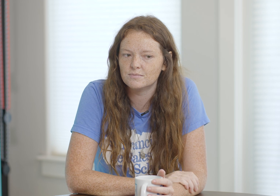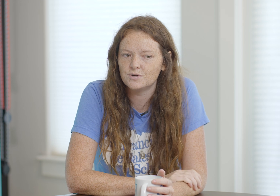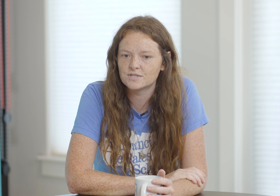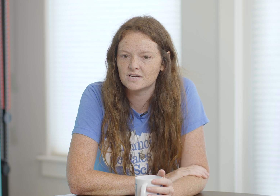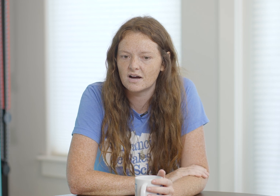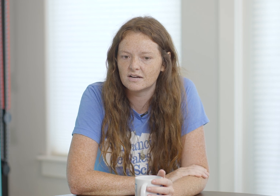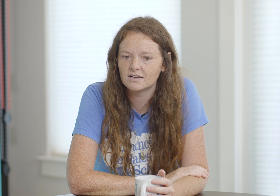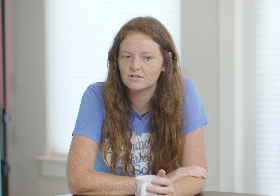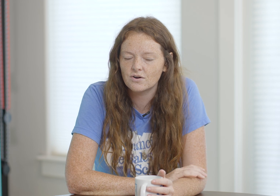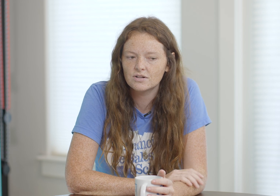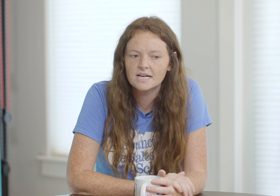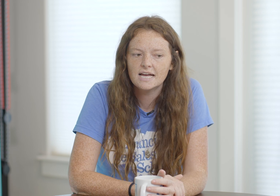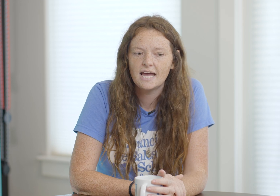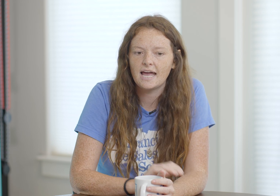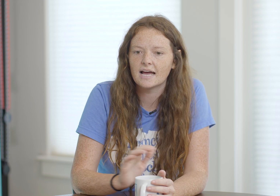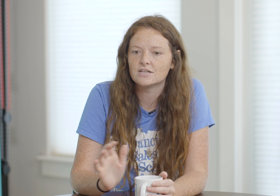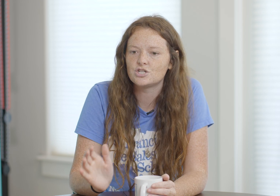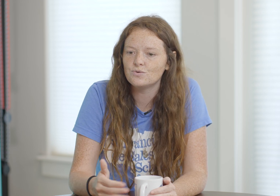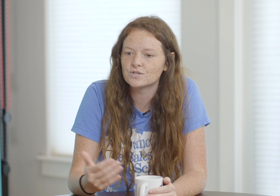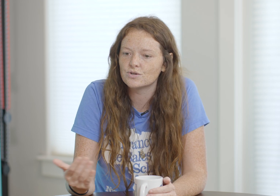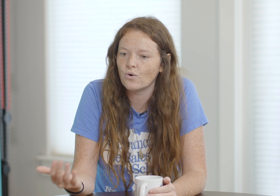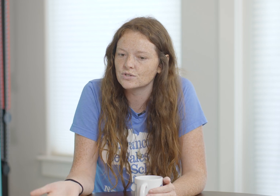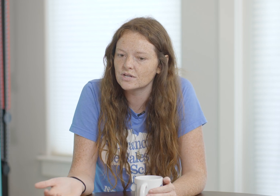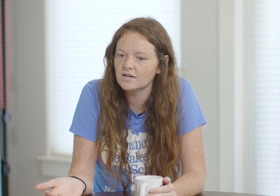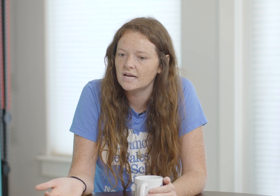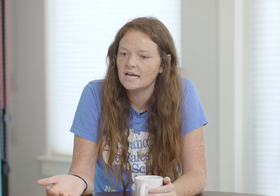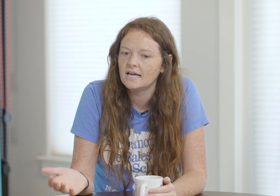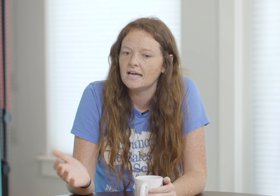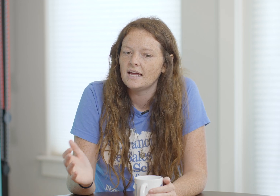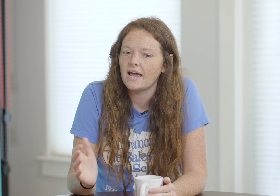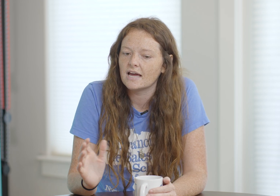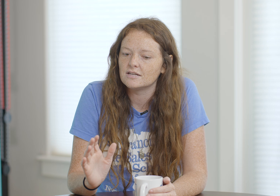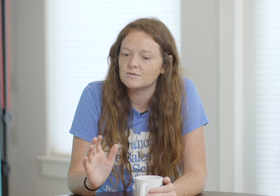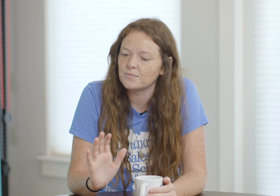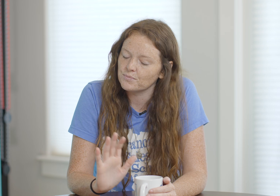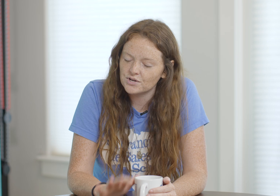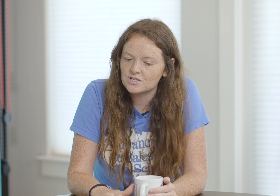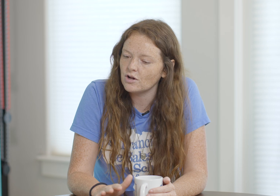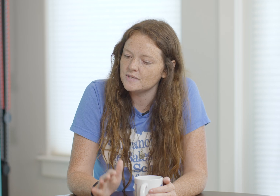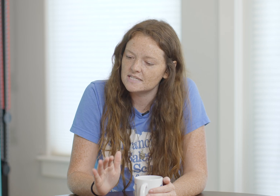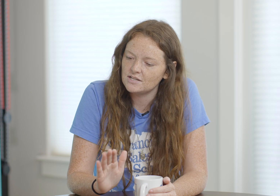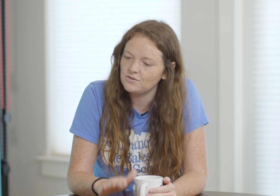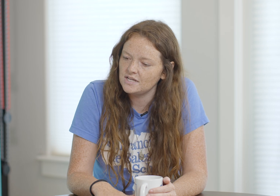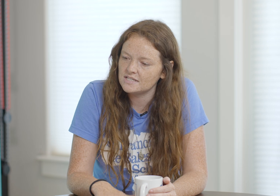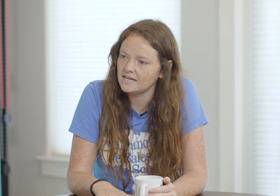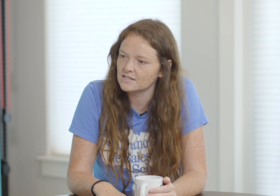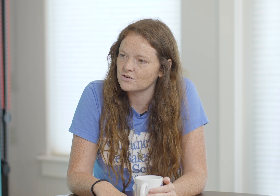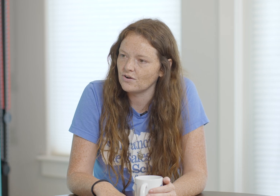who is a young girl and she was older and but a priest called me and said, you need to take this girl.